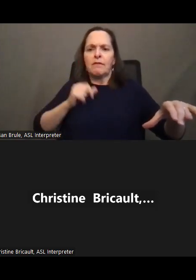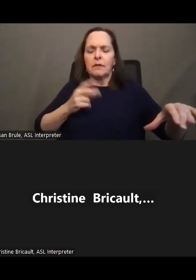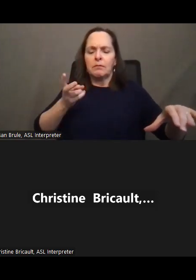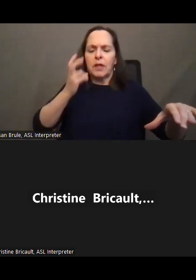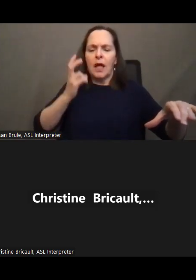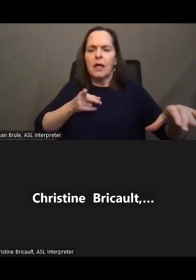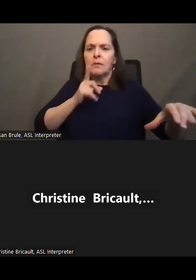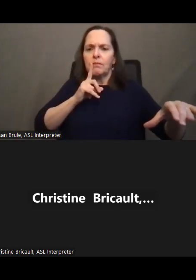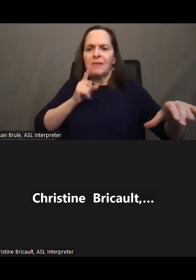a major life activity